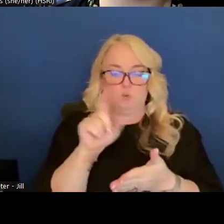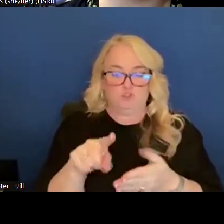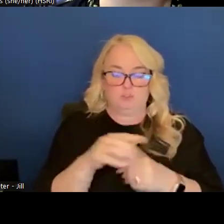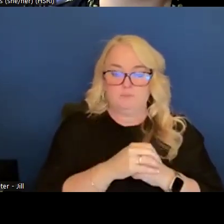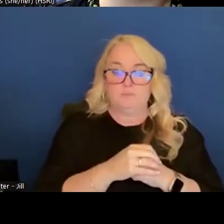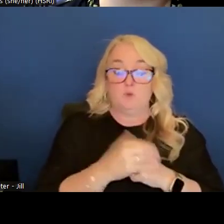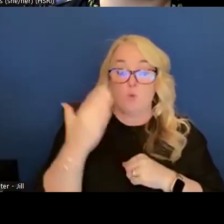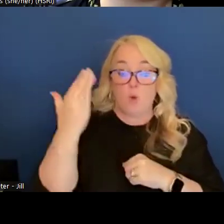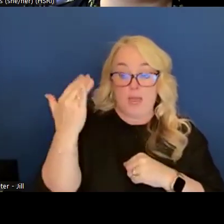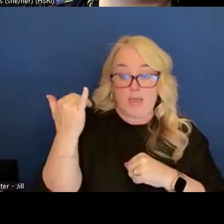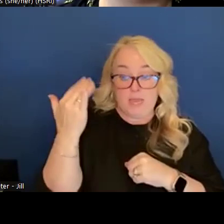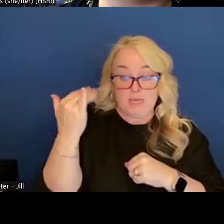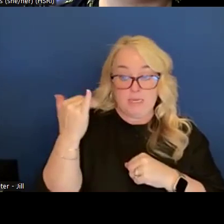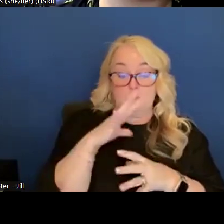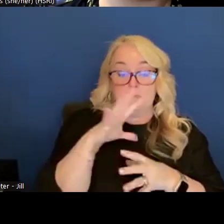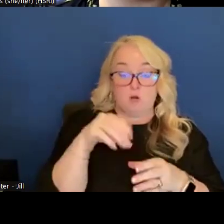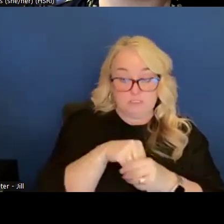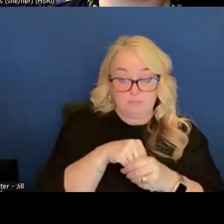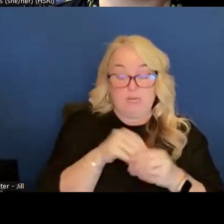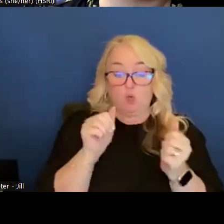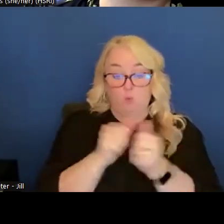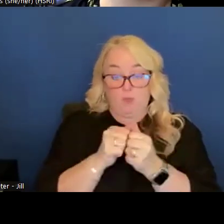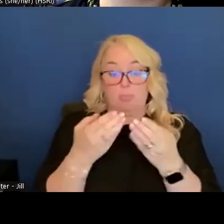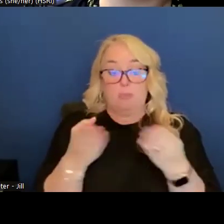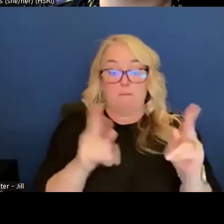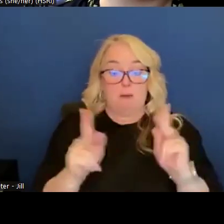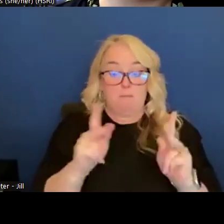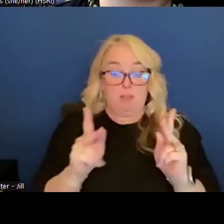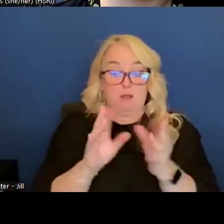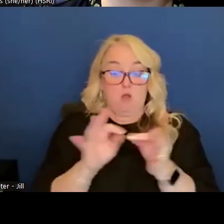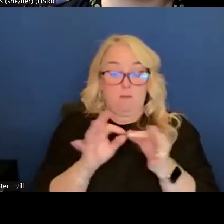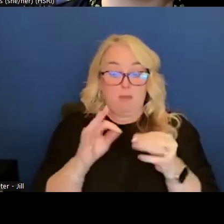participating in this public comment process important? And